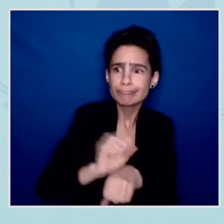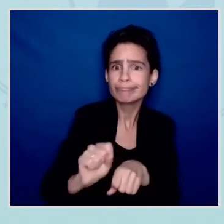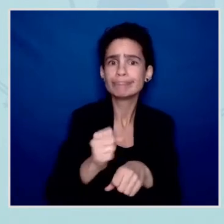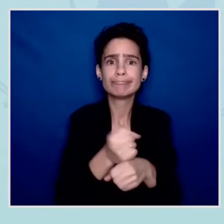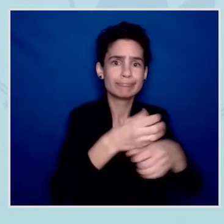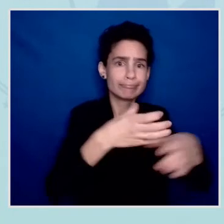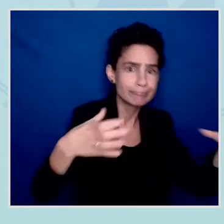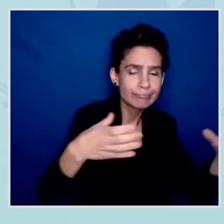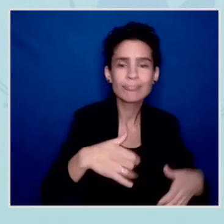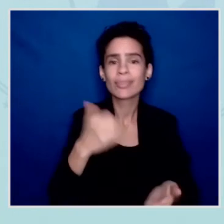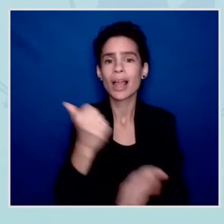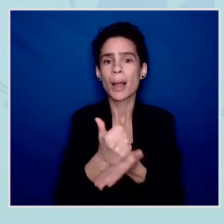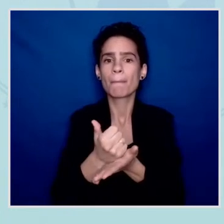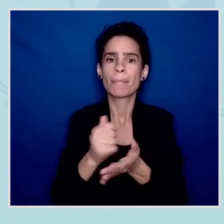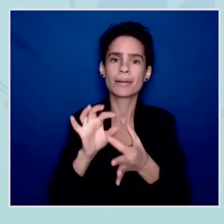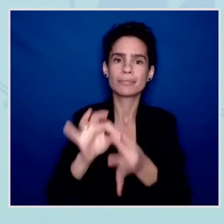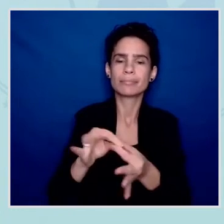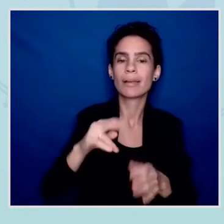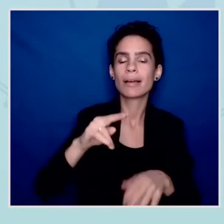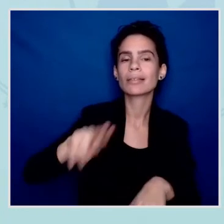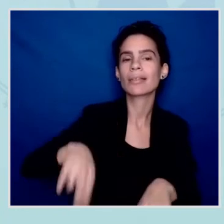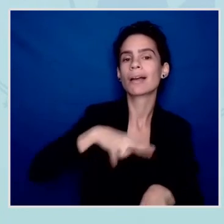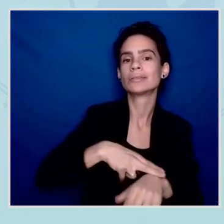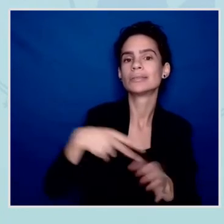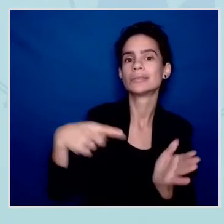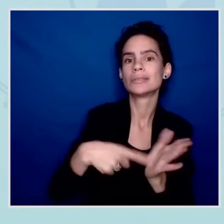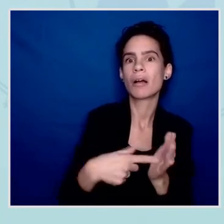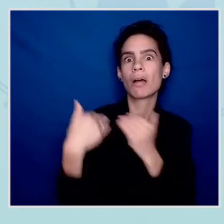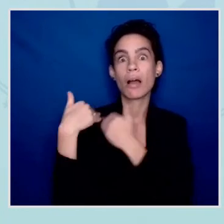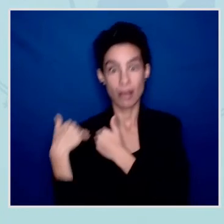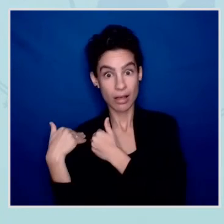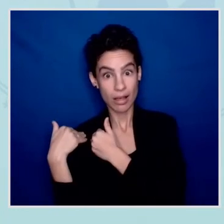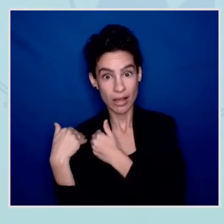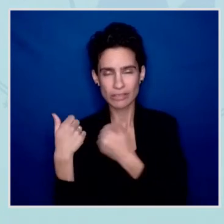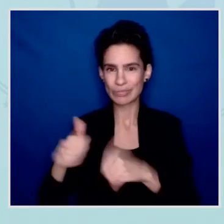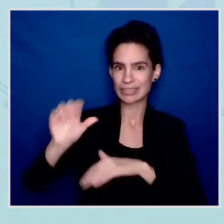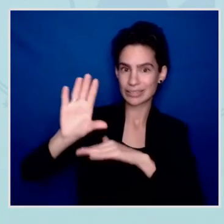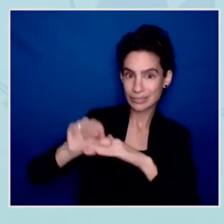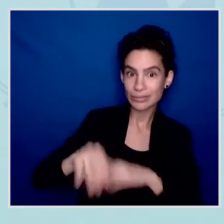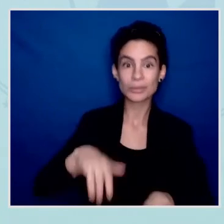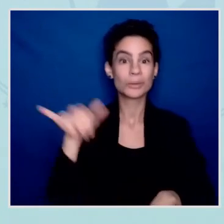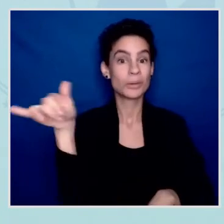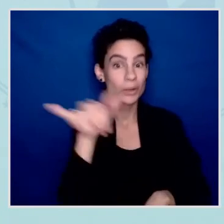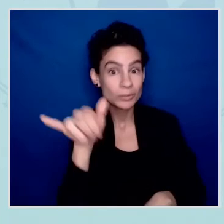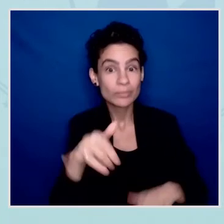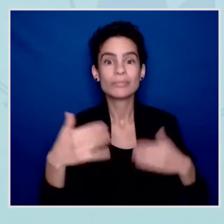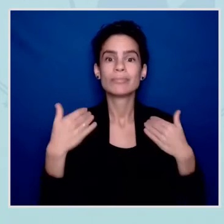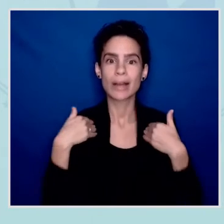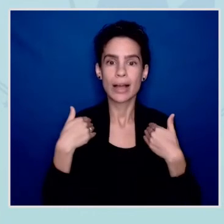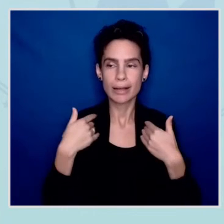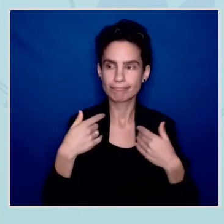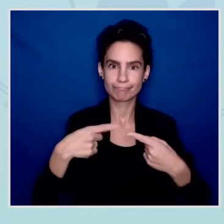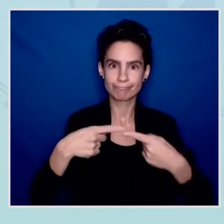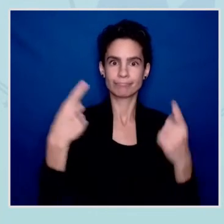ACTION, EVEN WITH DEFICIT FINANCES WILL HELP THE ECONOMY LONG-TERM AND SHORT-TERM,